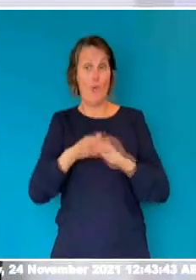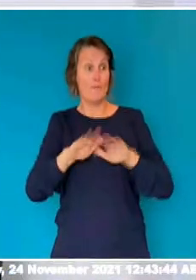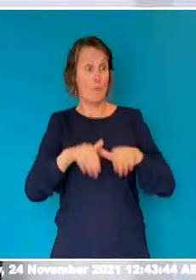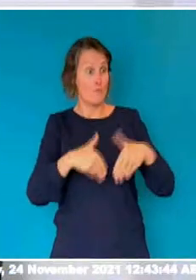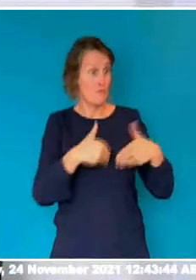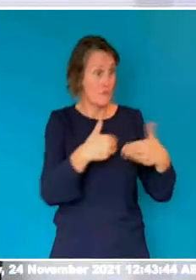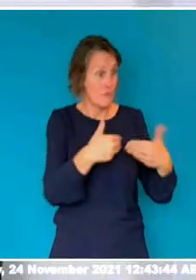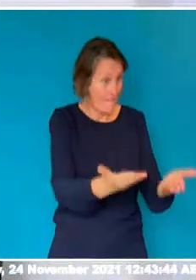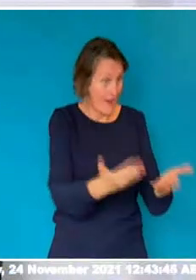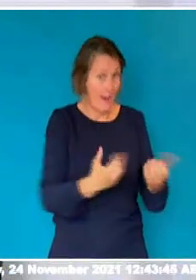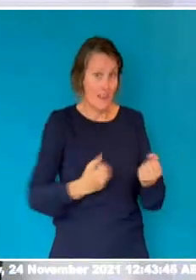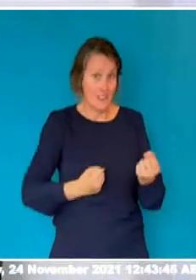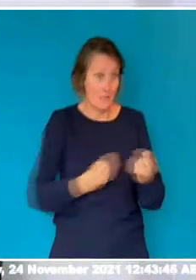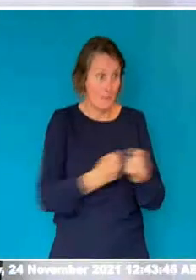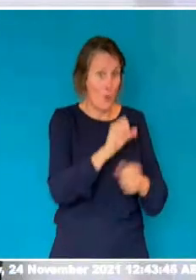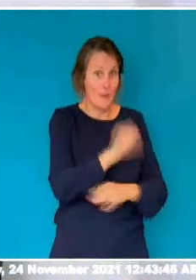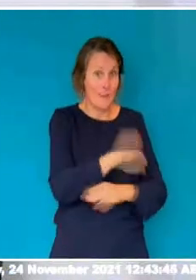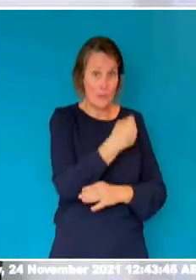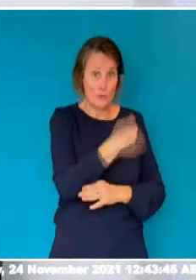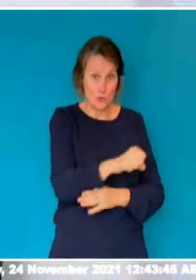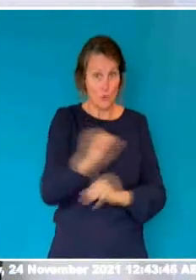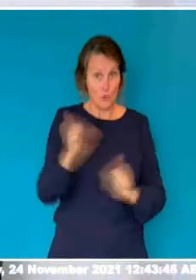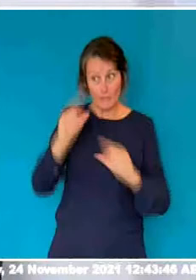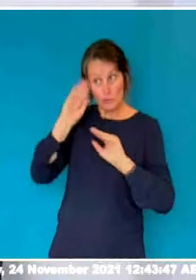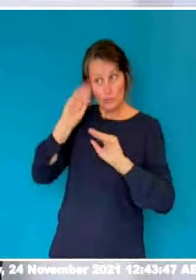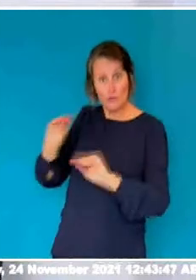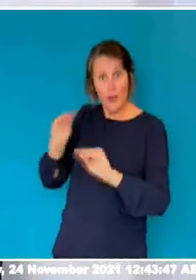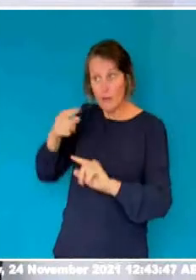Yes. I believe that is the case.